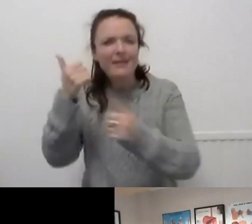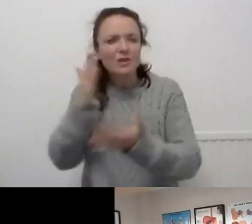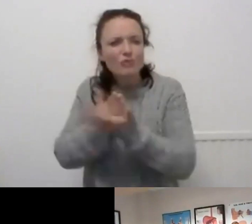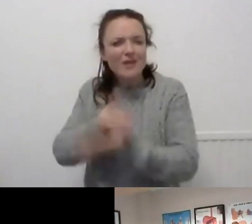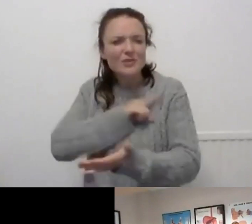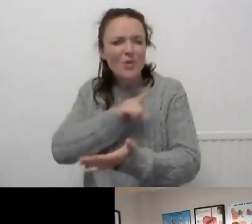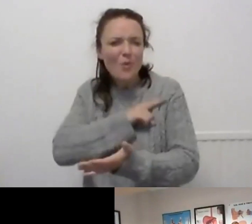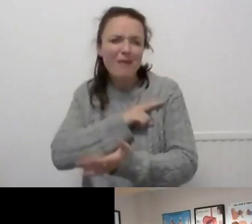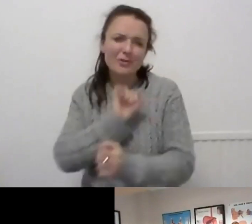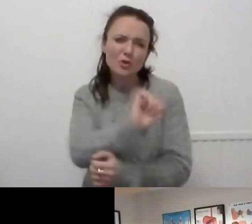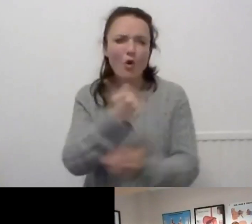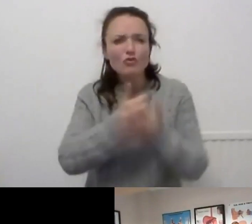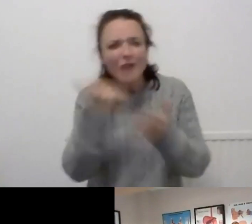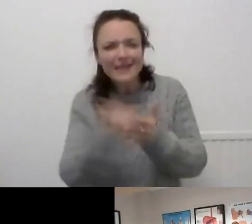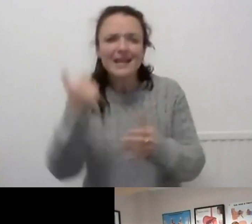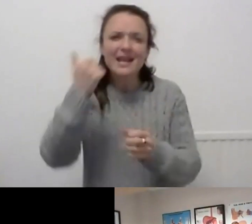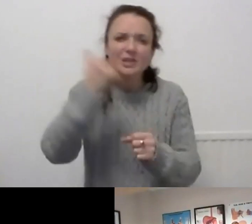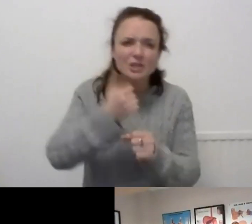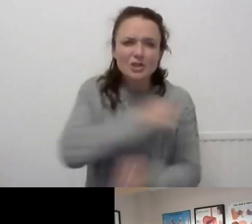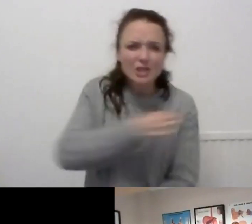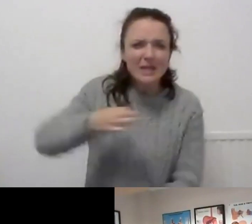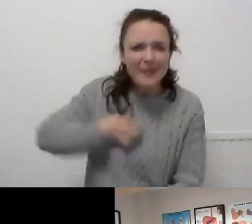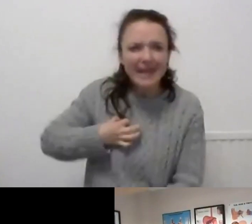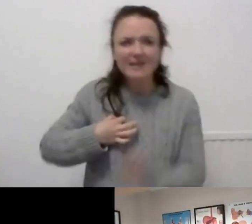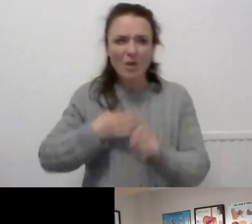or you see when you're pregnant, or you see when you have a health problem, we'd really like those